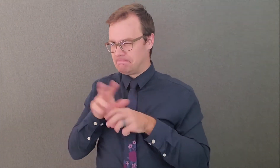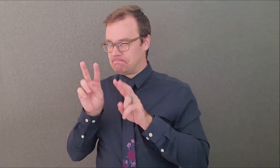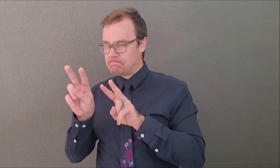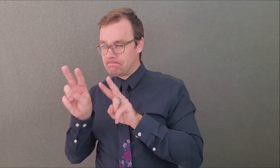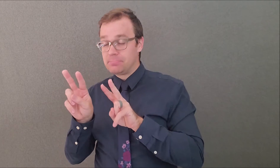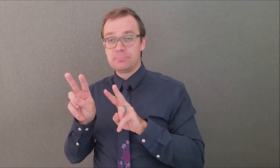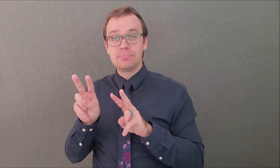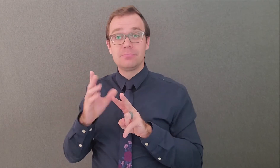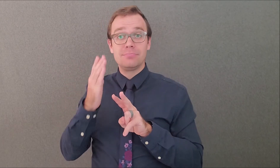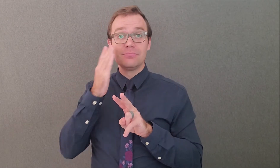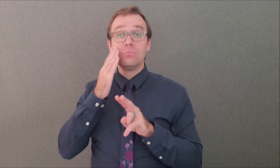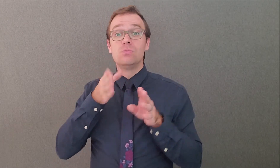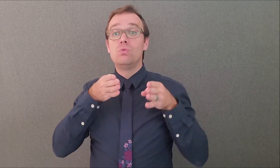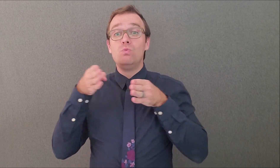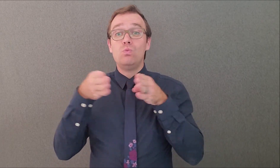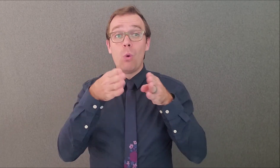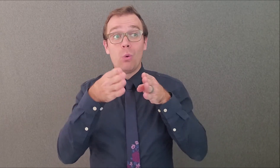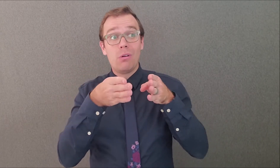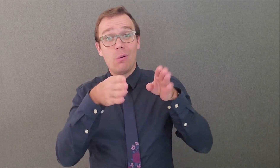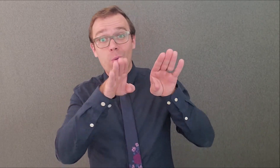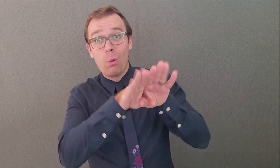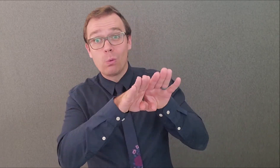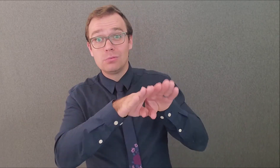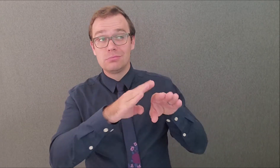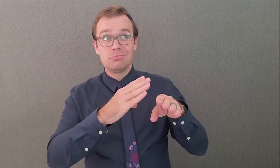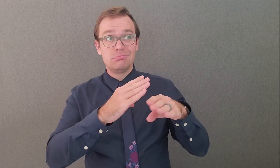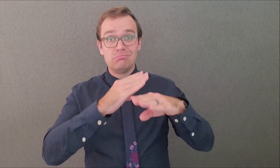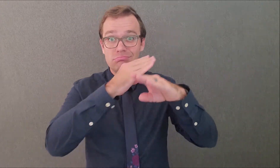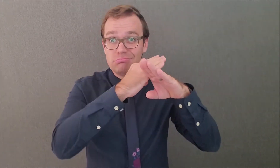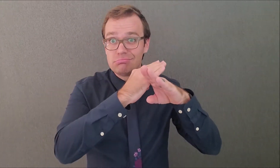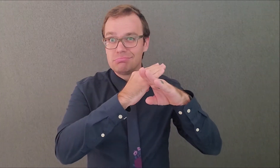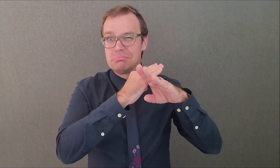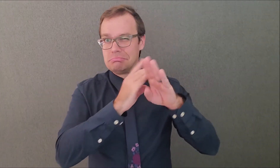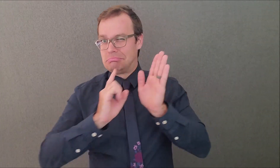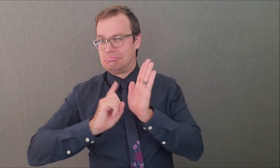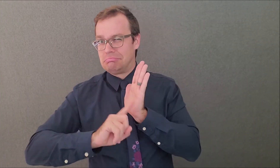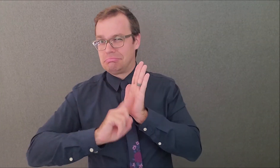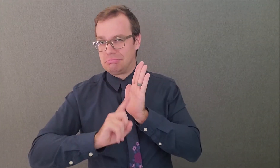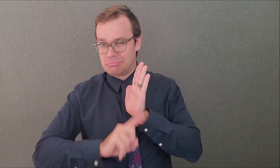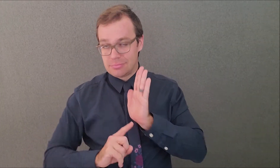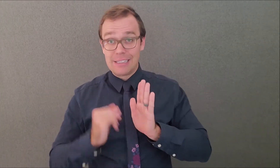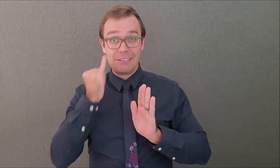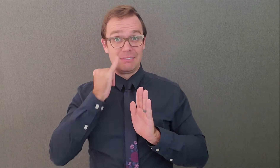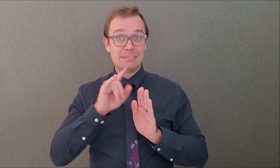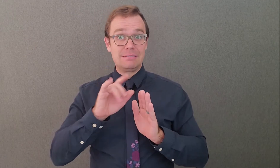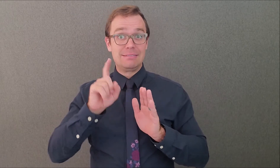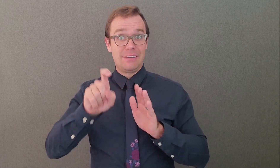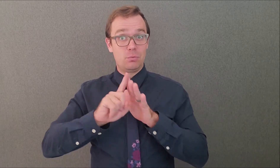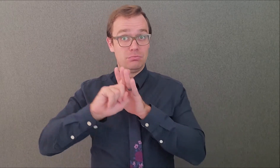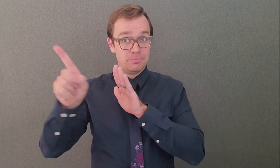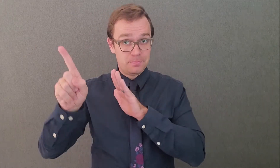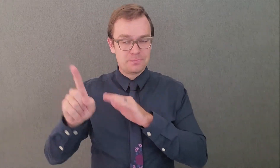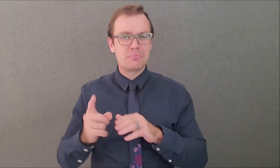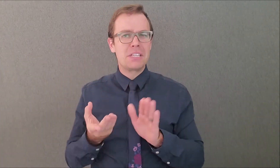Keep updated on road closures in case you need to evacuate. An inexpensive NOAA Weather Radio